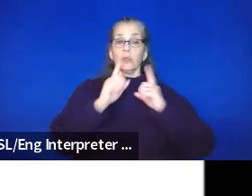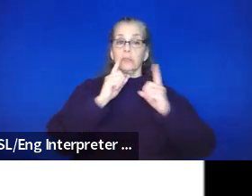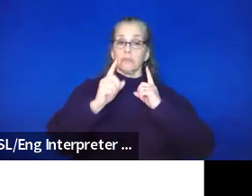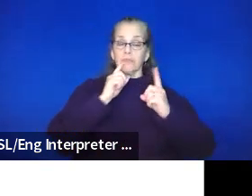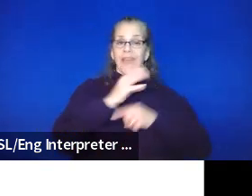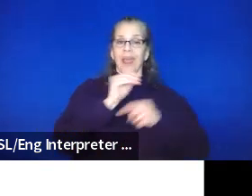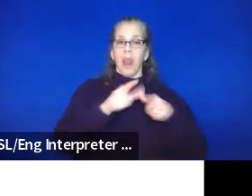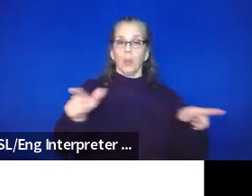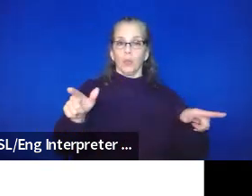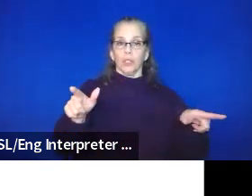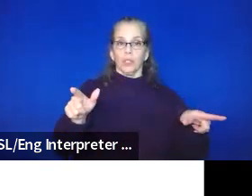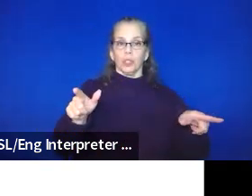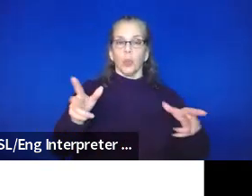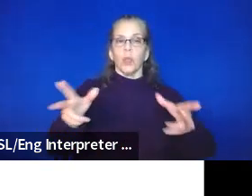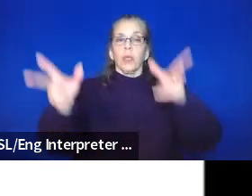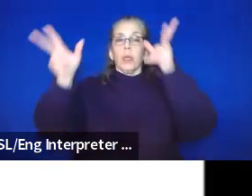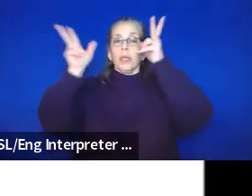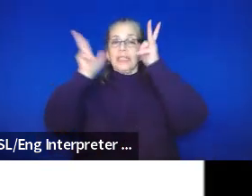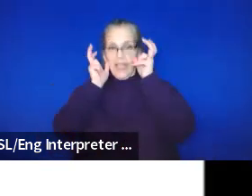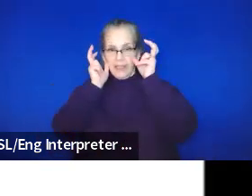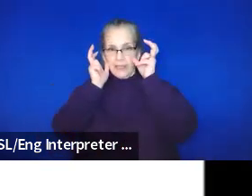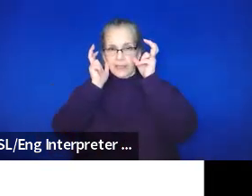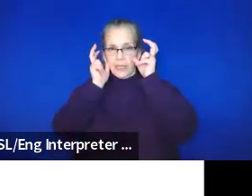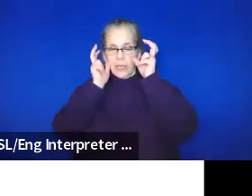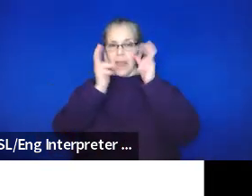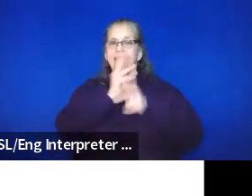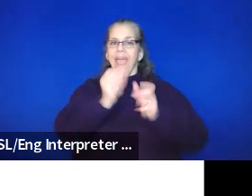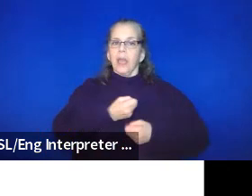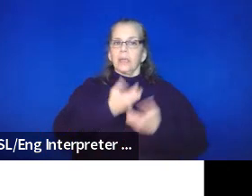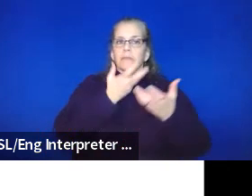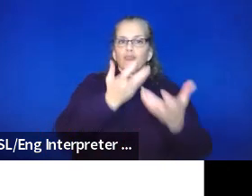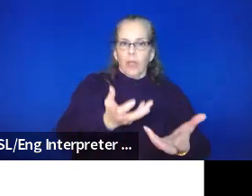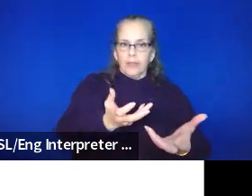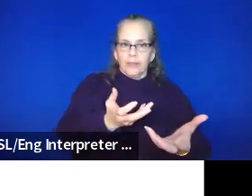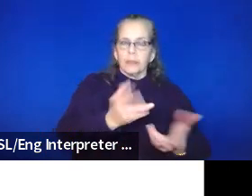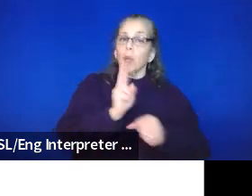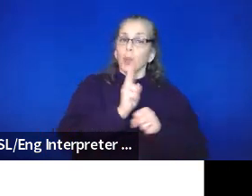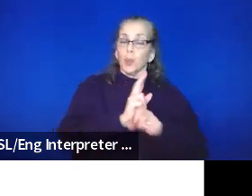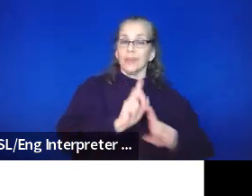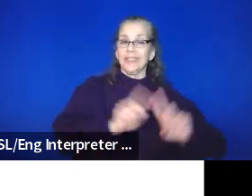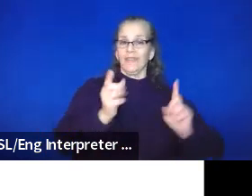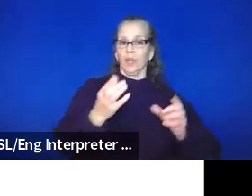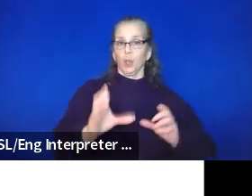we express it and we're using all of these different cues to do this. [Pause].